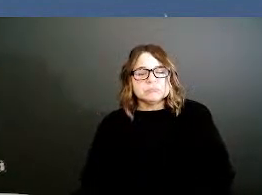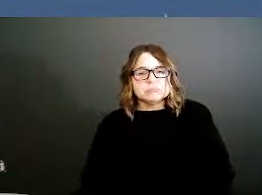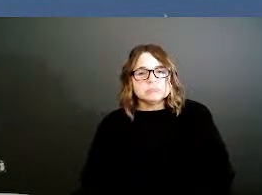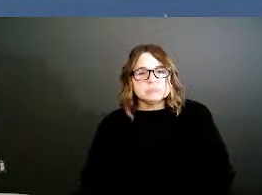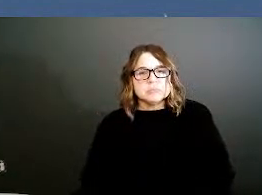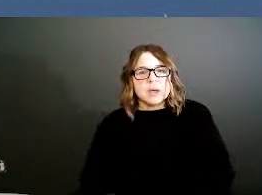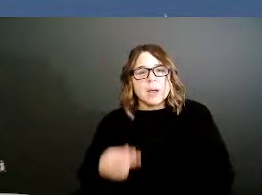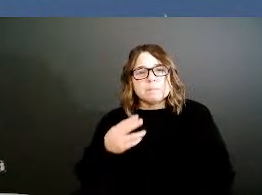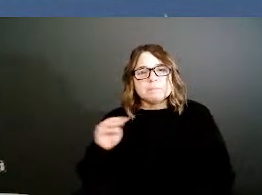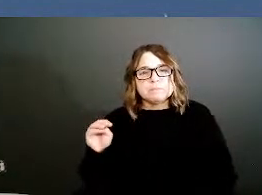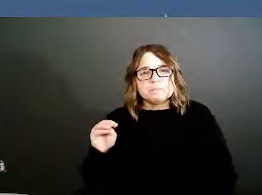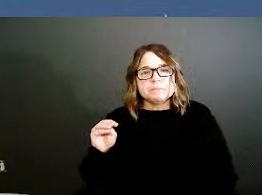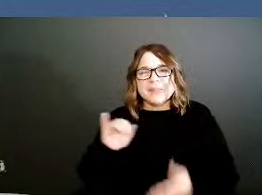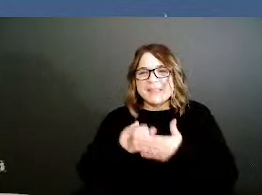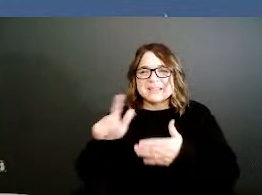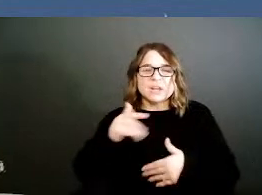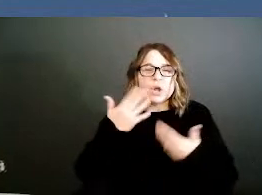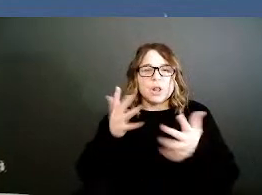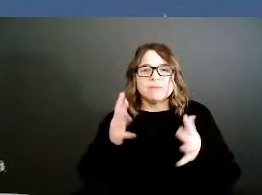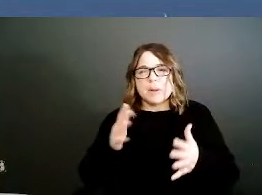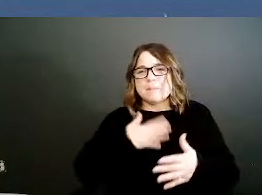≫ COUNCIL PRESIDENT BENDER: THANK YOU.